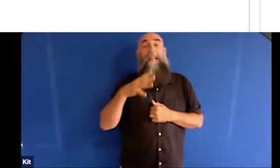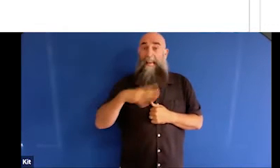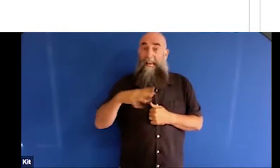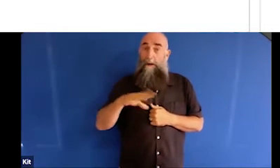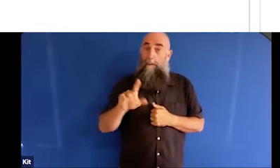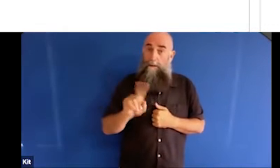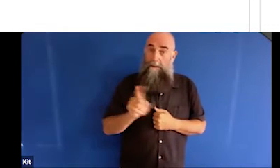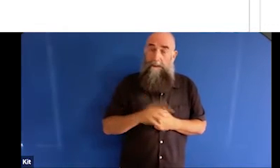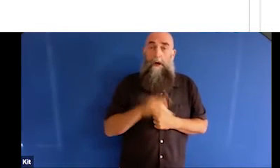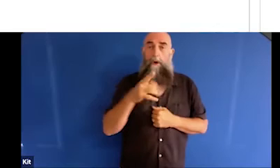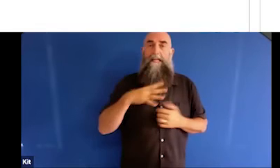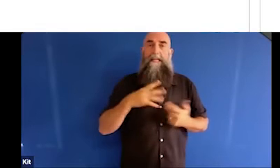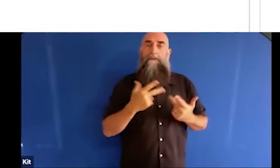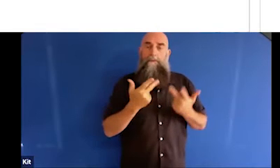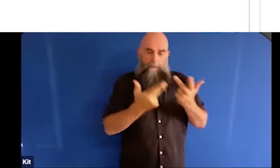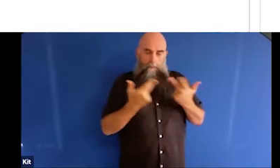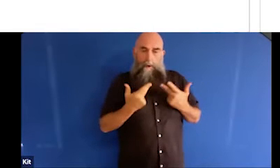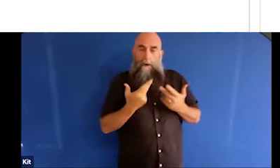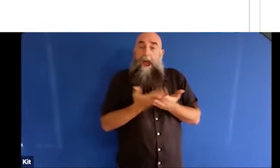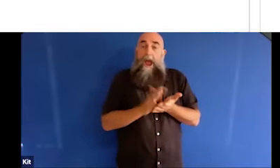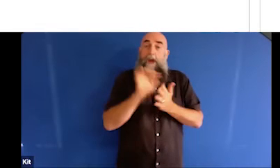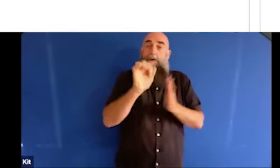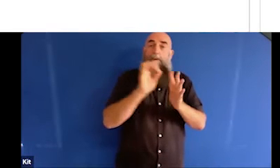address how your project links to the third criterion...